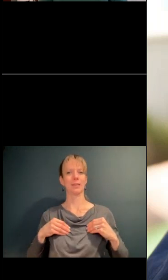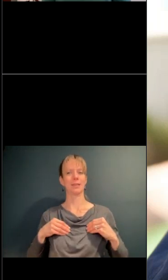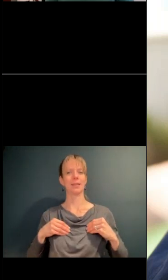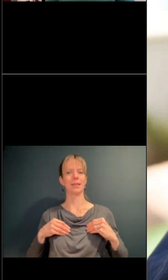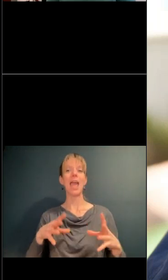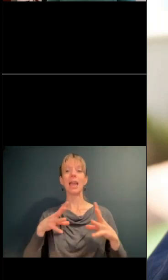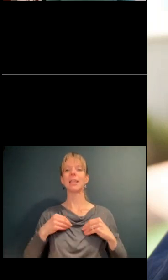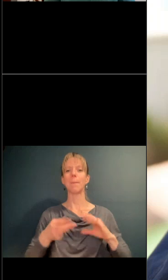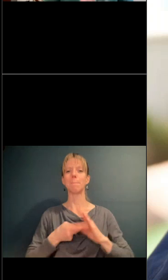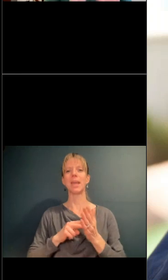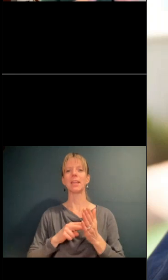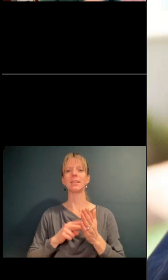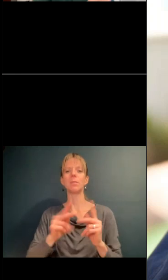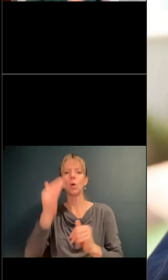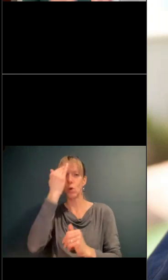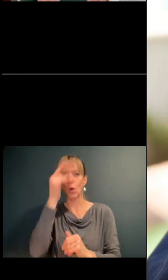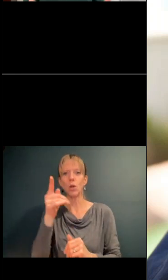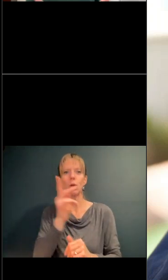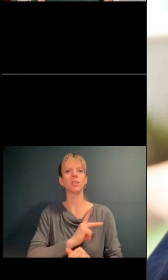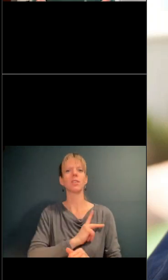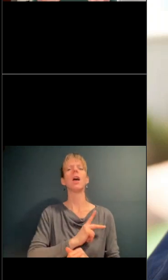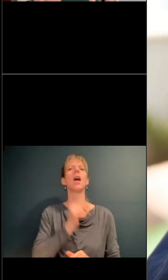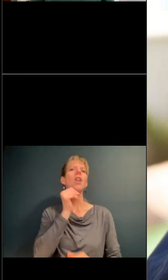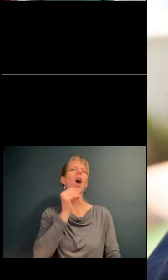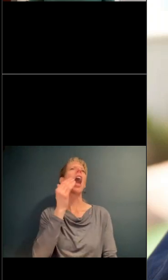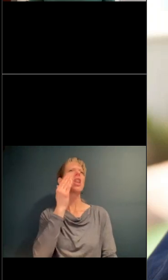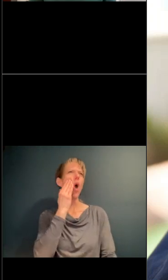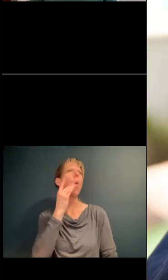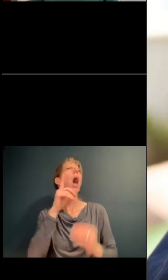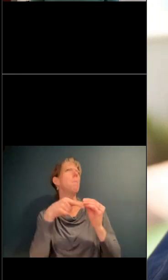personally, not from being known about, but known personally.